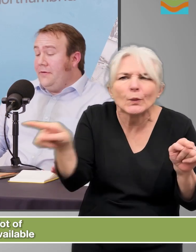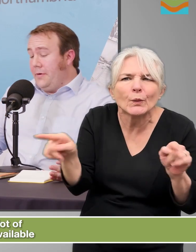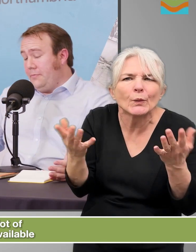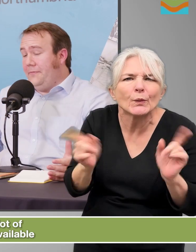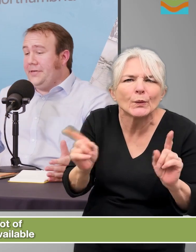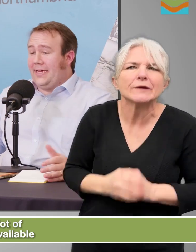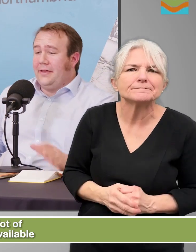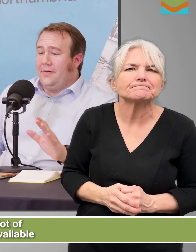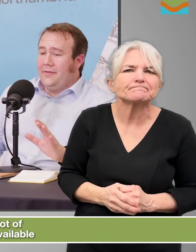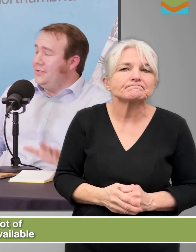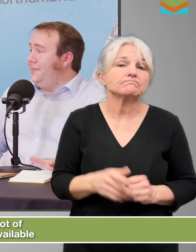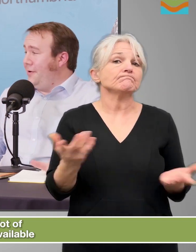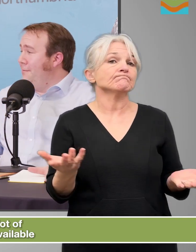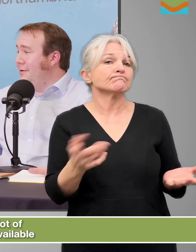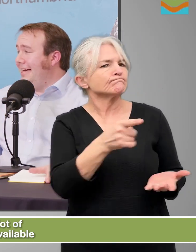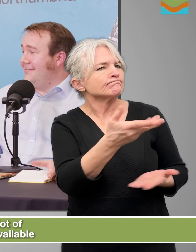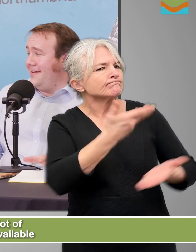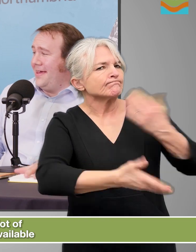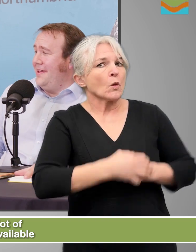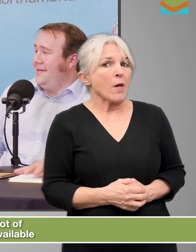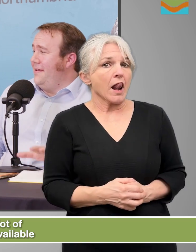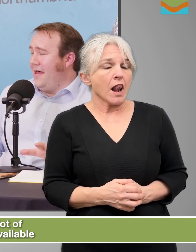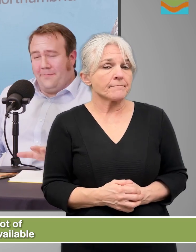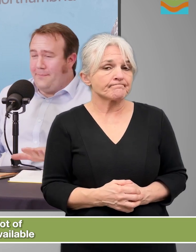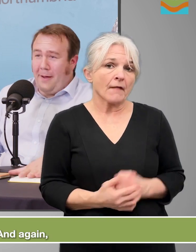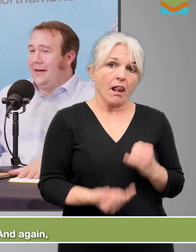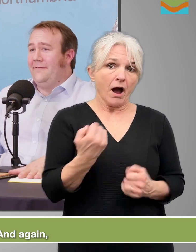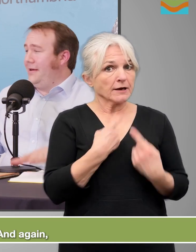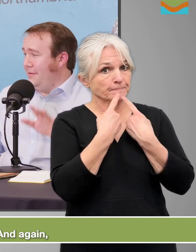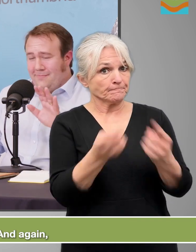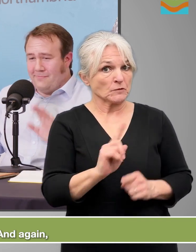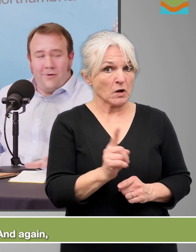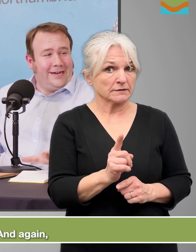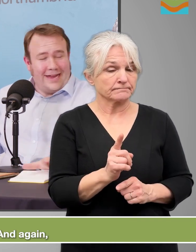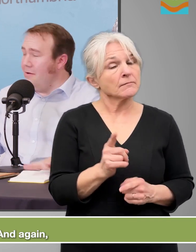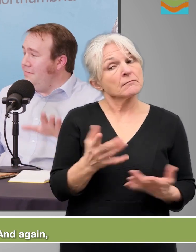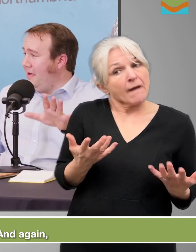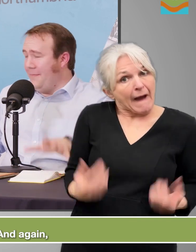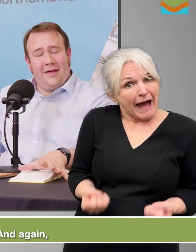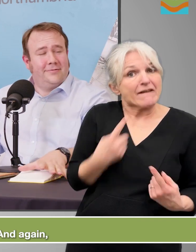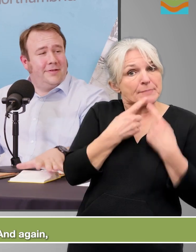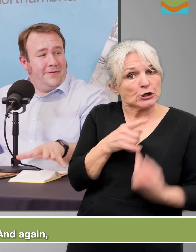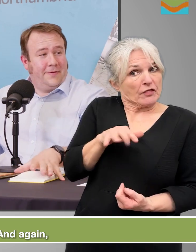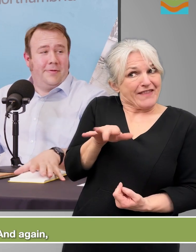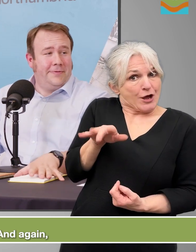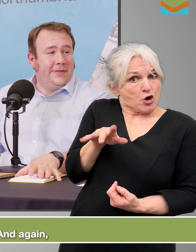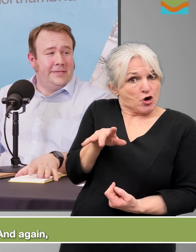well firstly there's an awful lot of more data out there publicly available right now about the subsurface. And again,